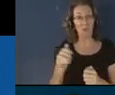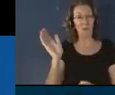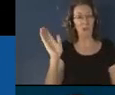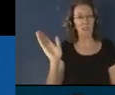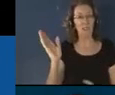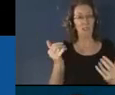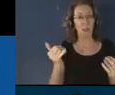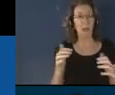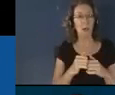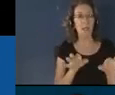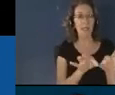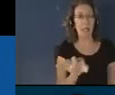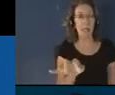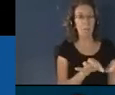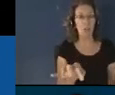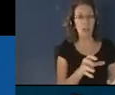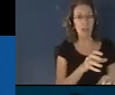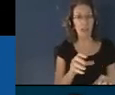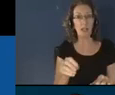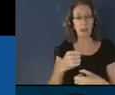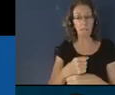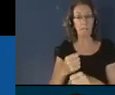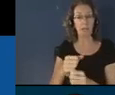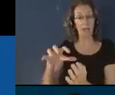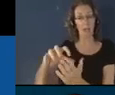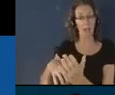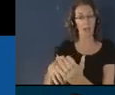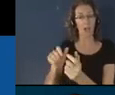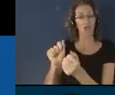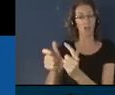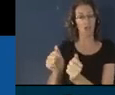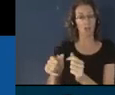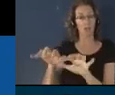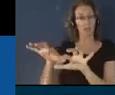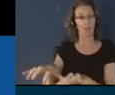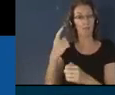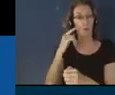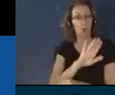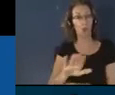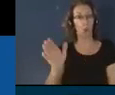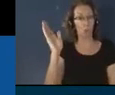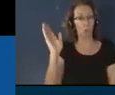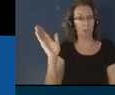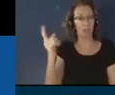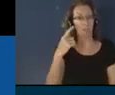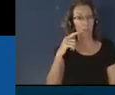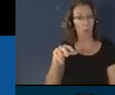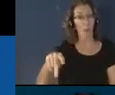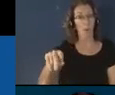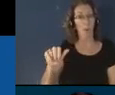captioning and and make creating transcriptions for your uh presentations for the Pac Rim um